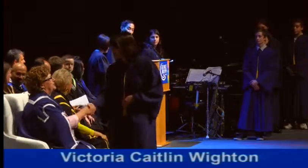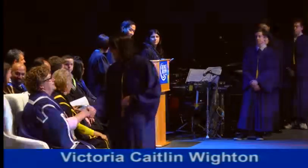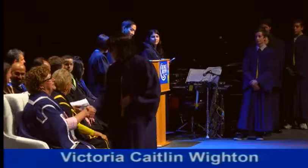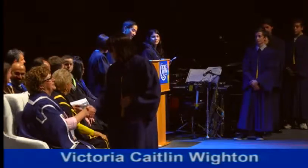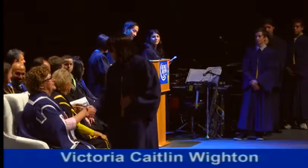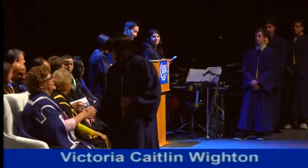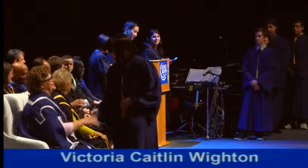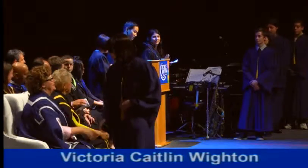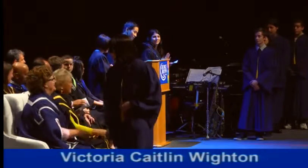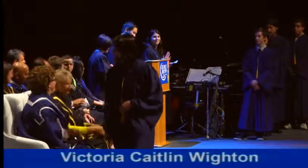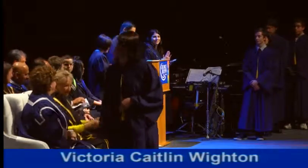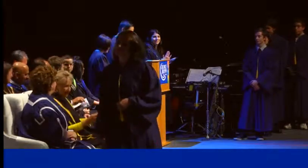THANK YOU, MADAME CHANCELLOR.